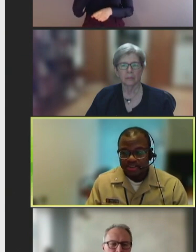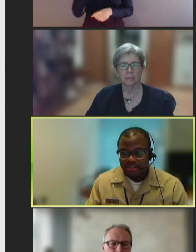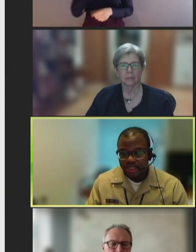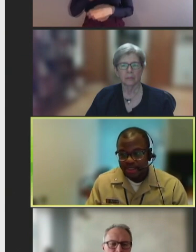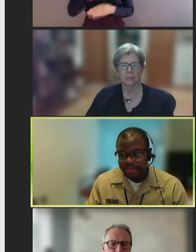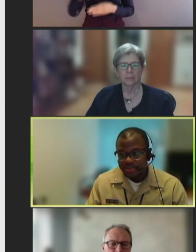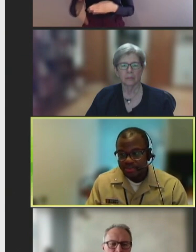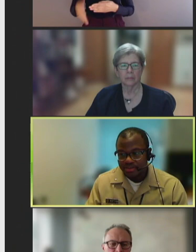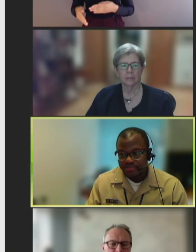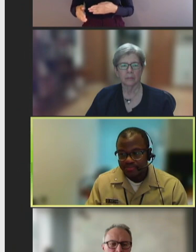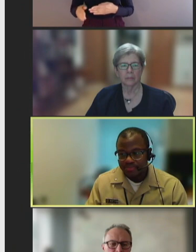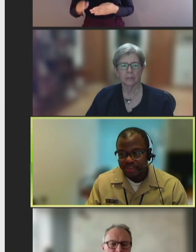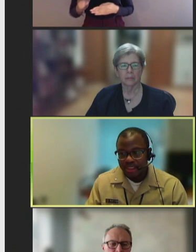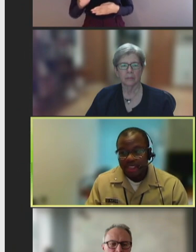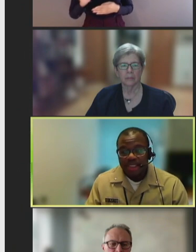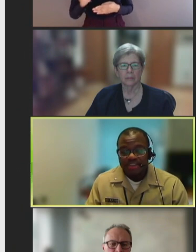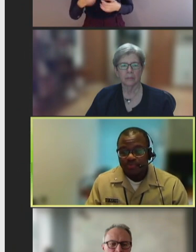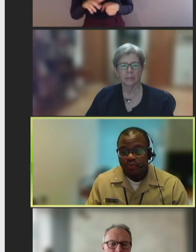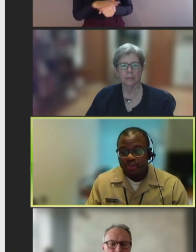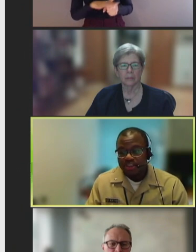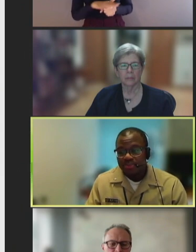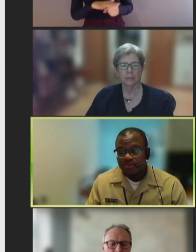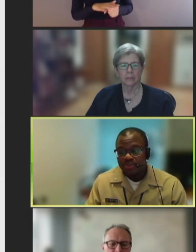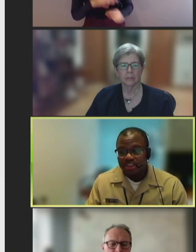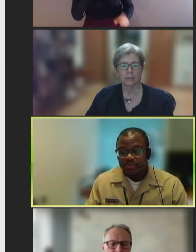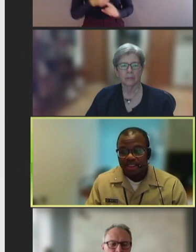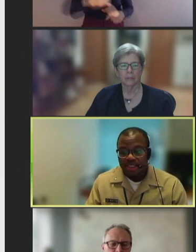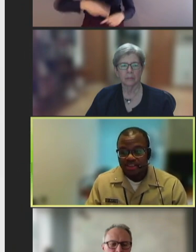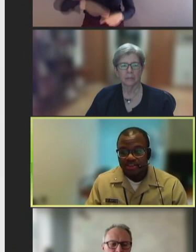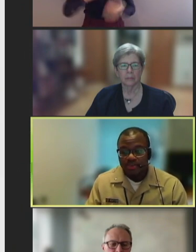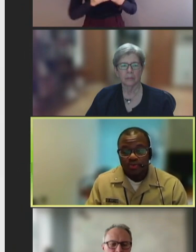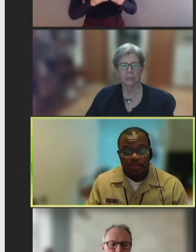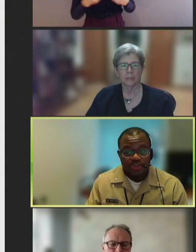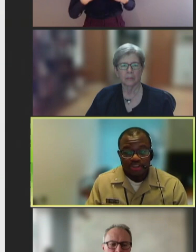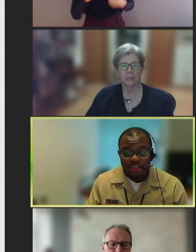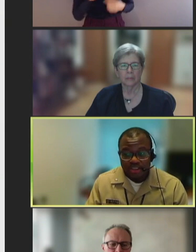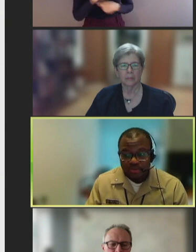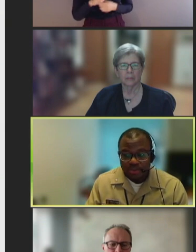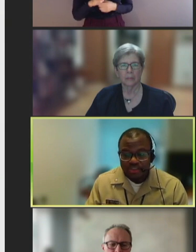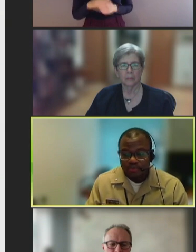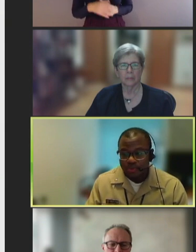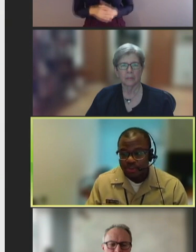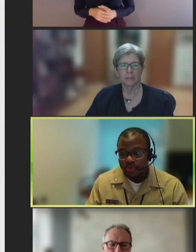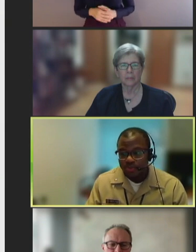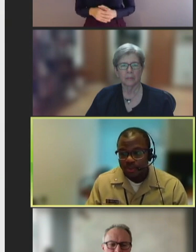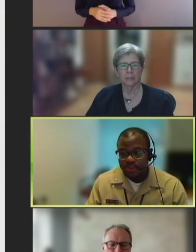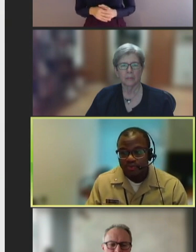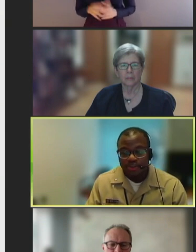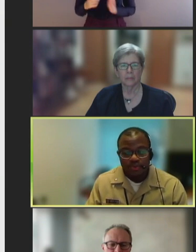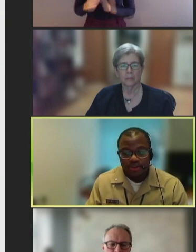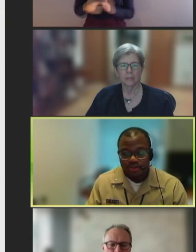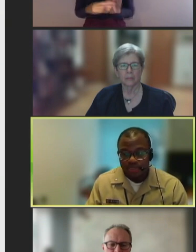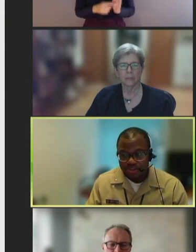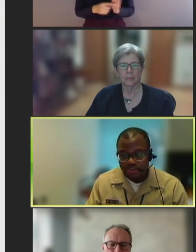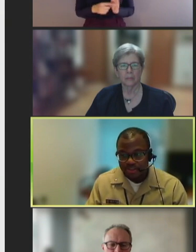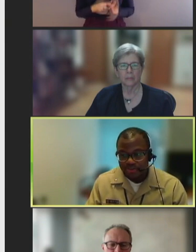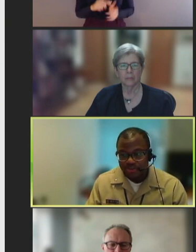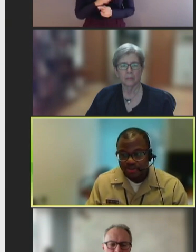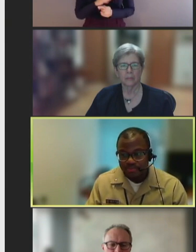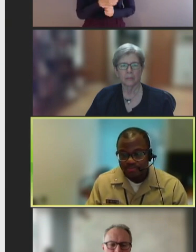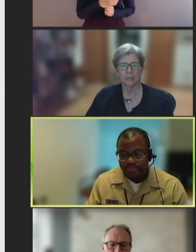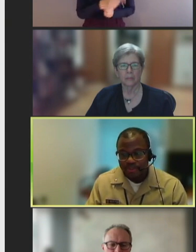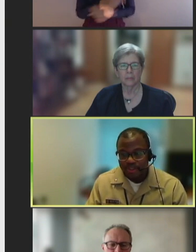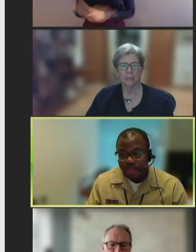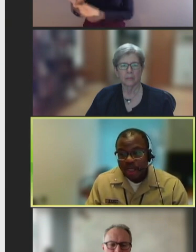the highest. 10.6 million TB cases represents an increase from 2021 and 2022 estimates.